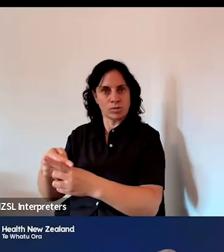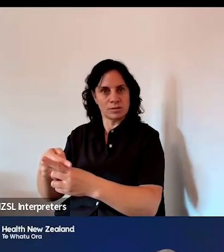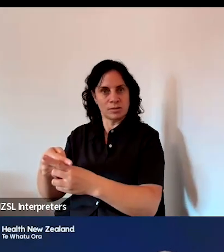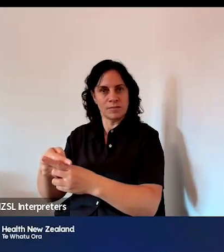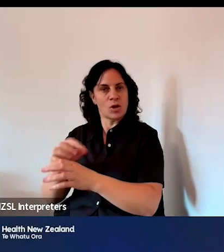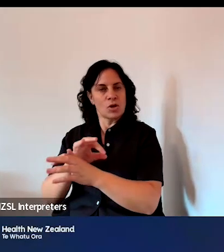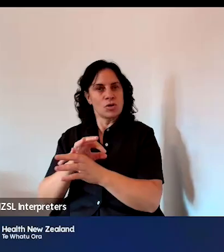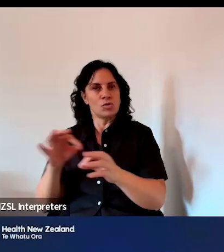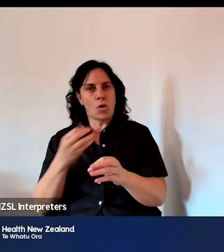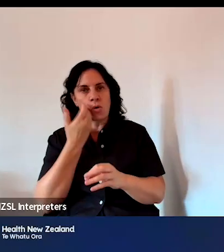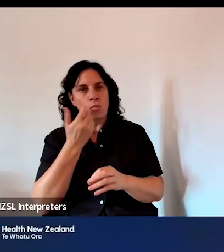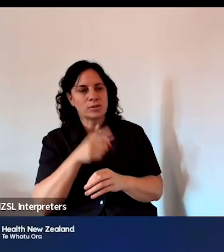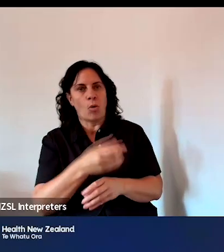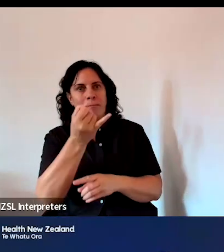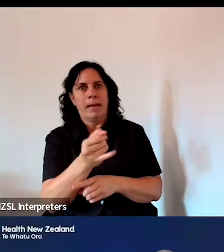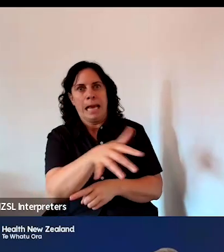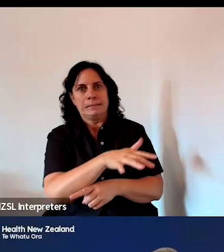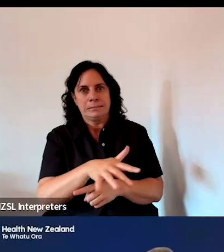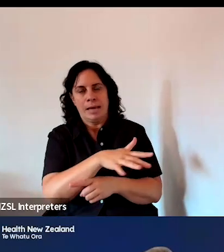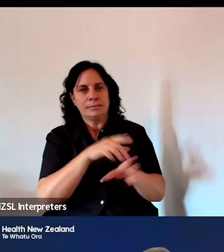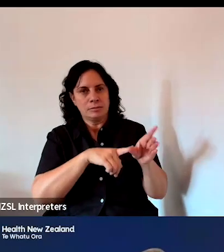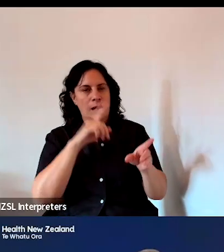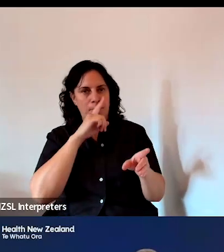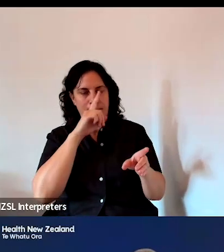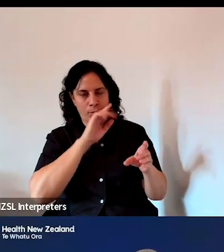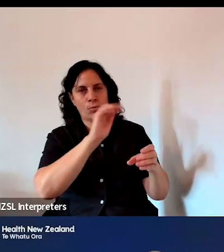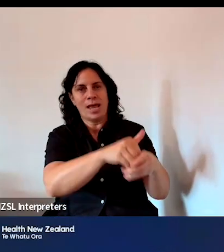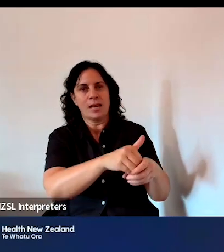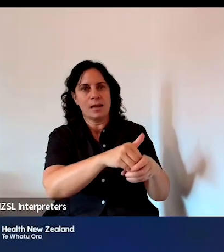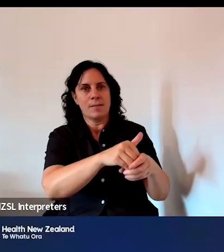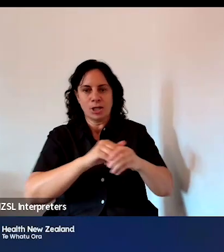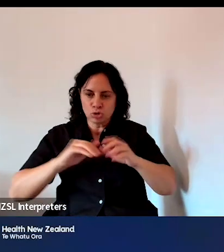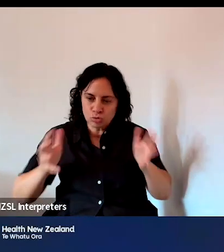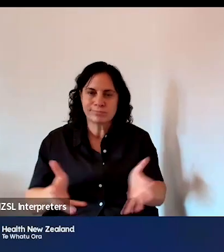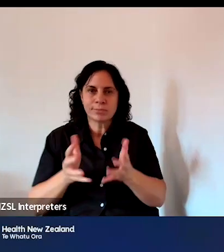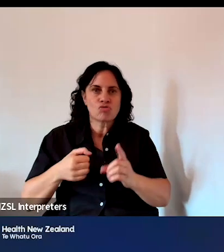By not, emphasizing those positive messages.